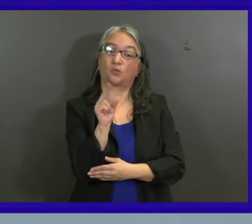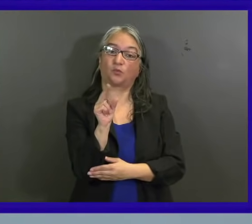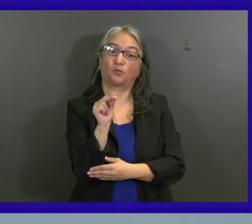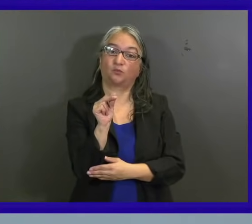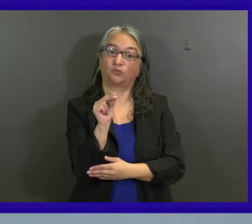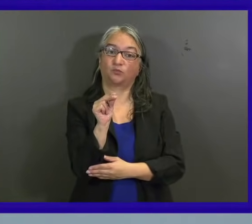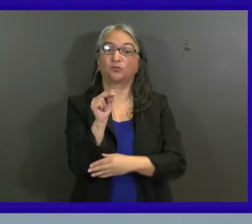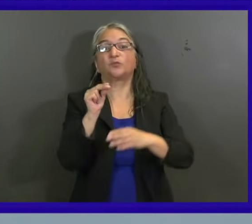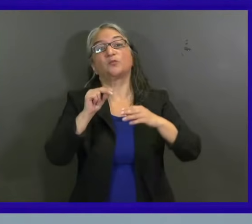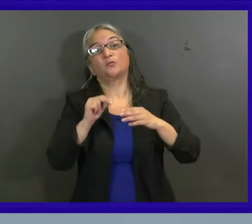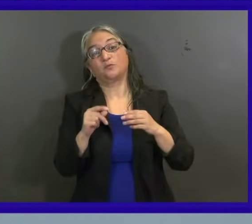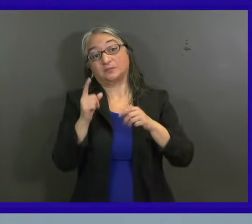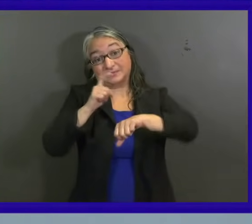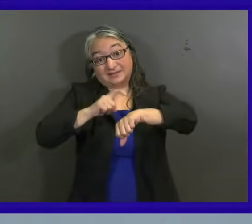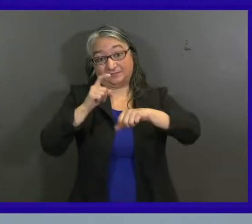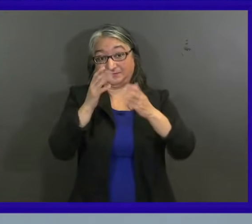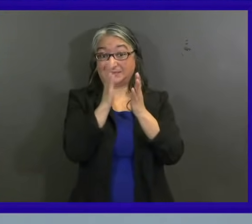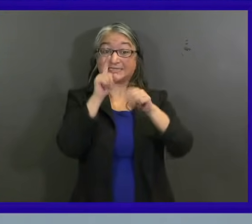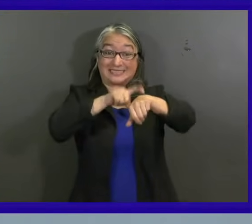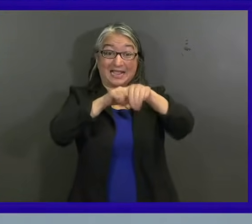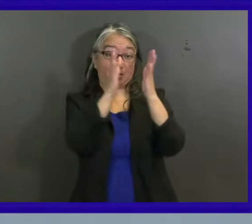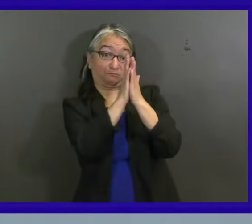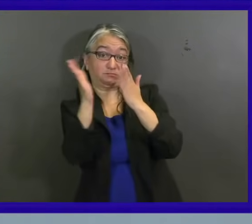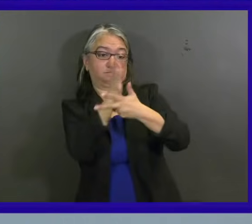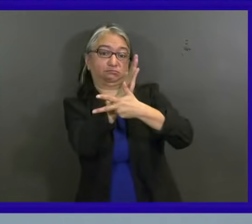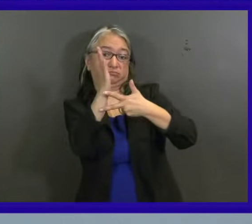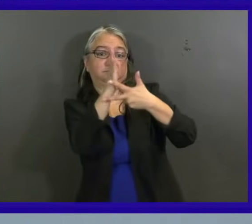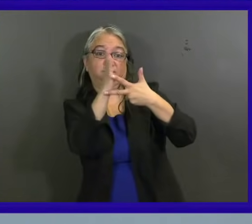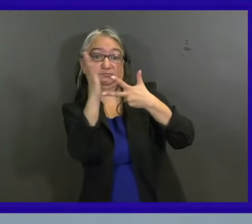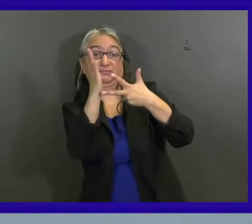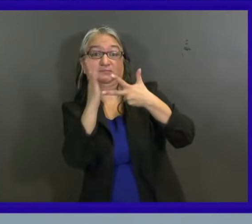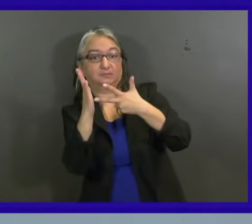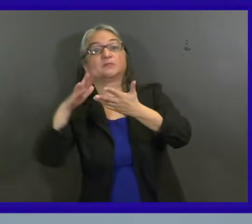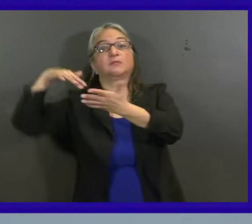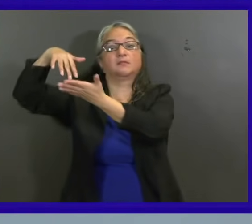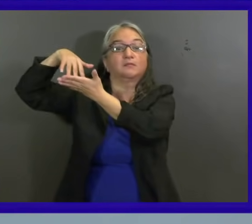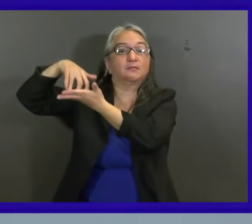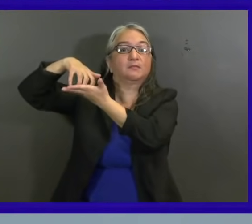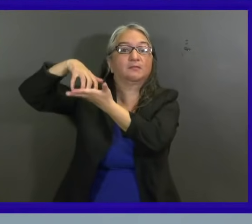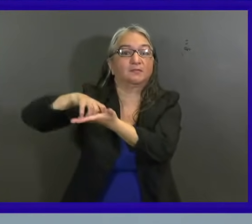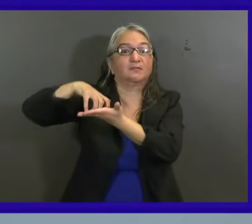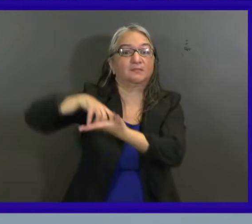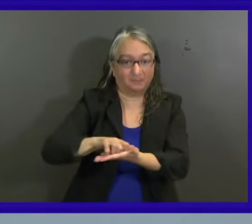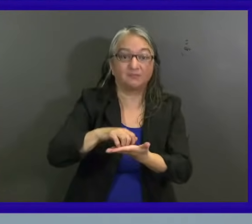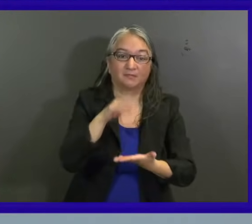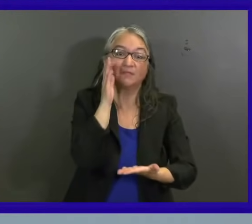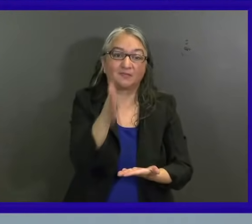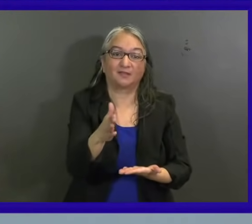will decline this is normal and this happens with our immune response to any infection or vaccine